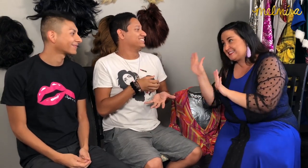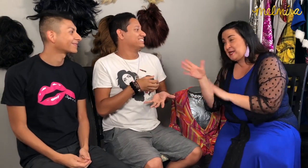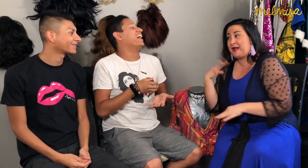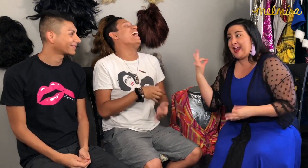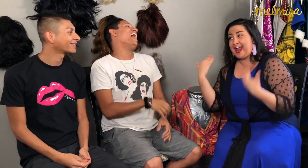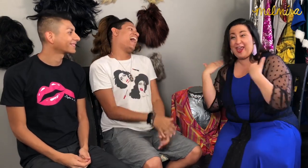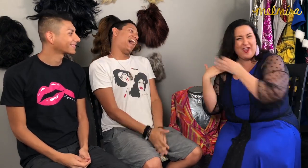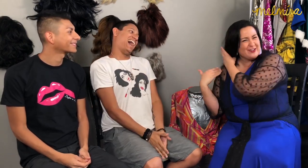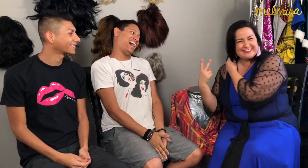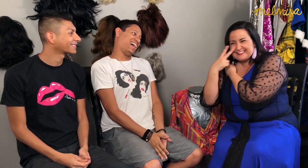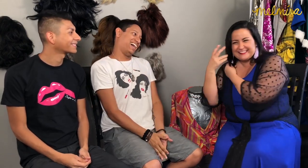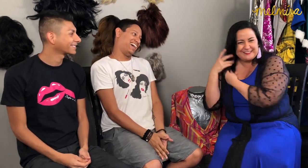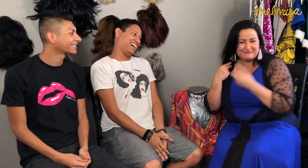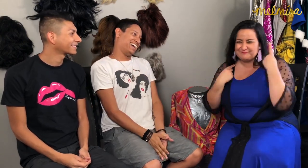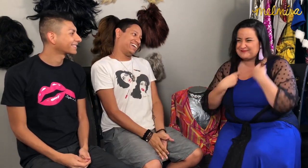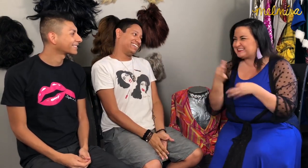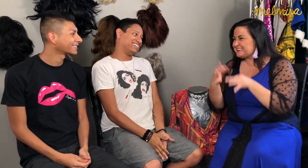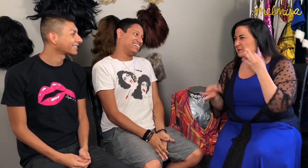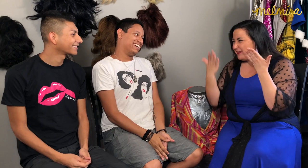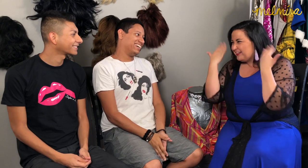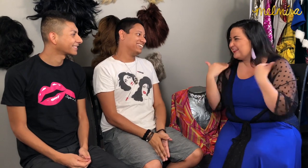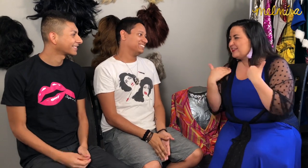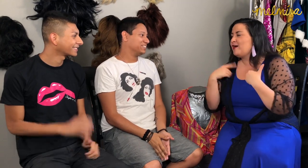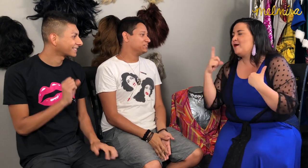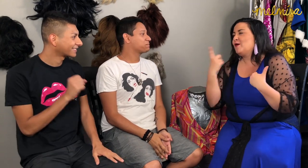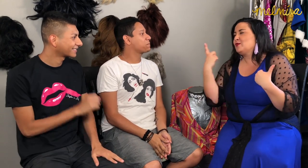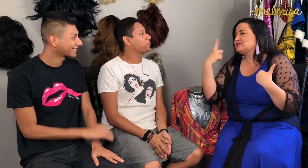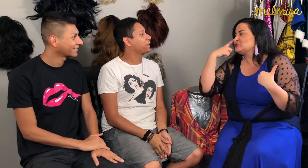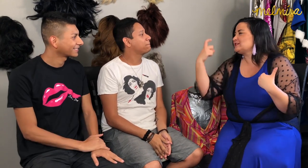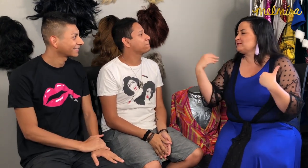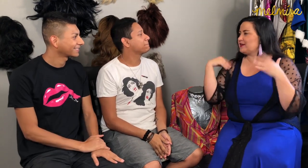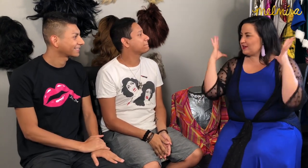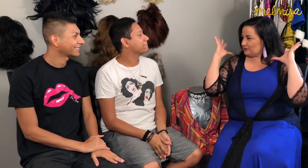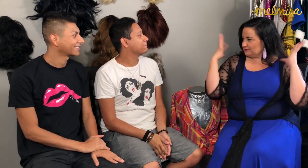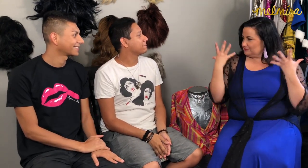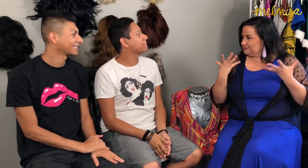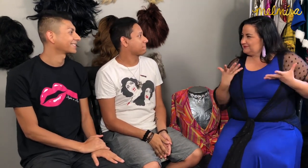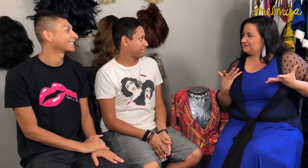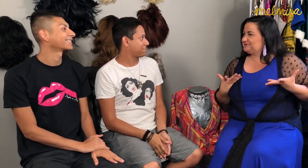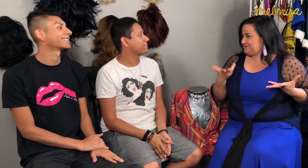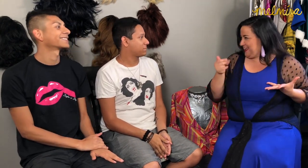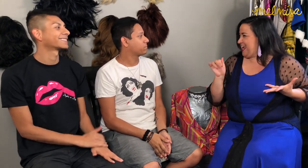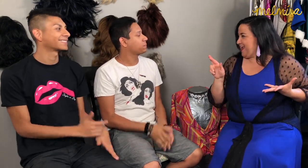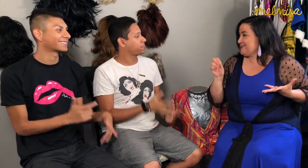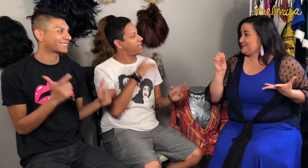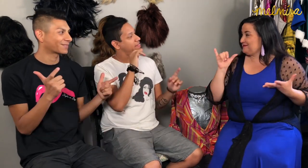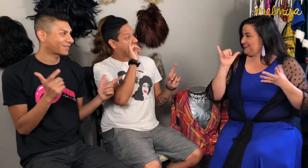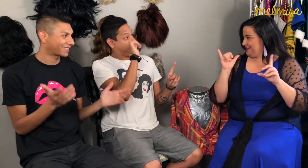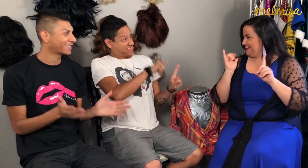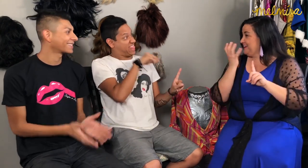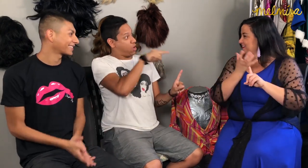YES! I have a secret fantasy...my hair, you see, it is kinda simple. Yes. I always dreamt of having big, vibrant hair.